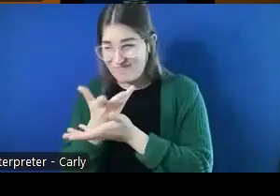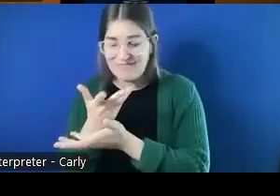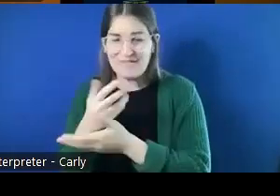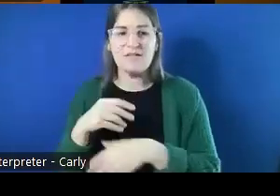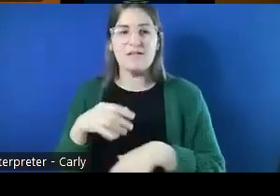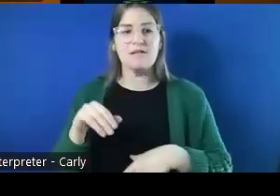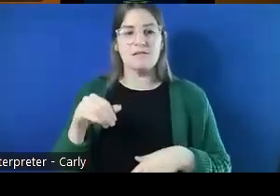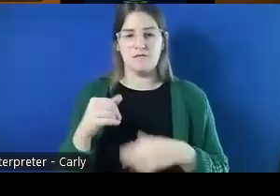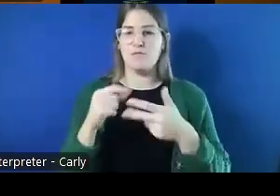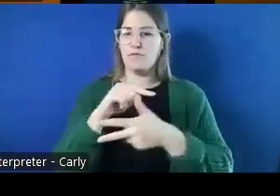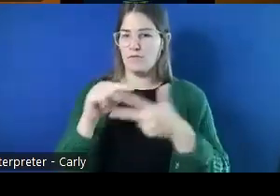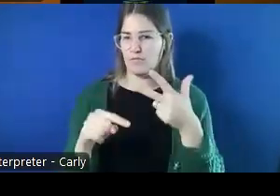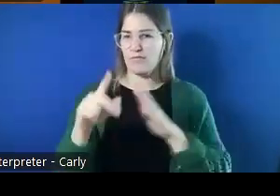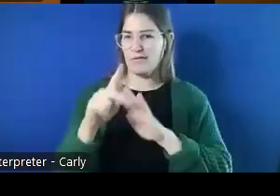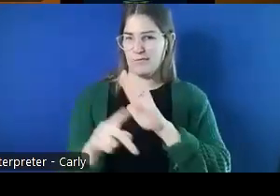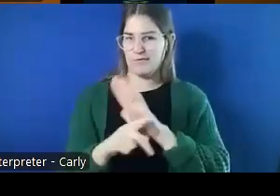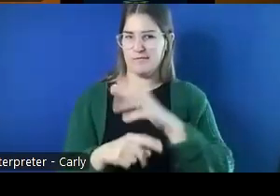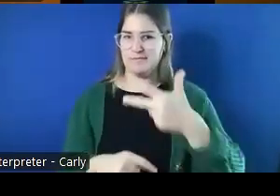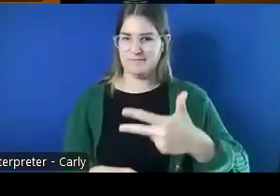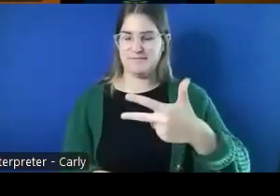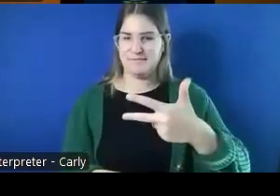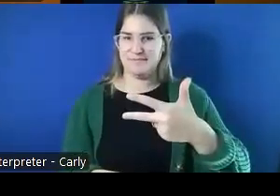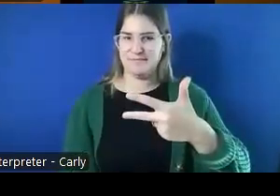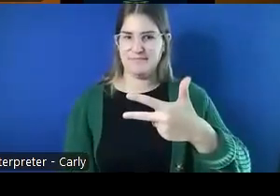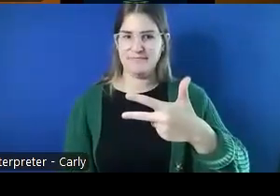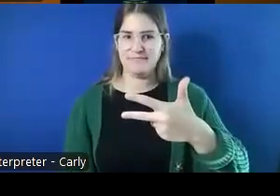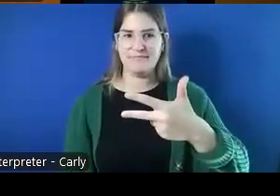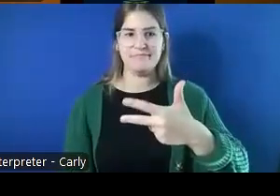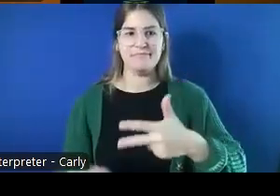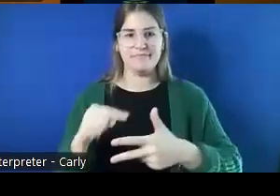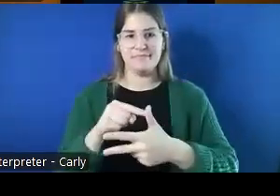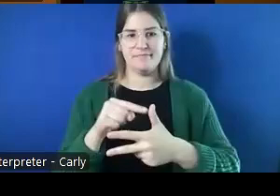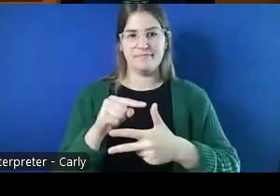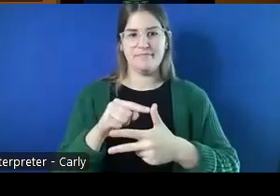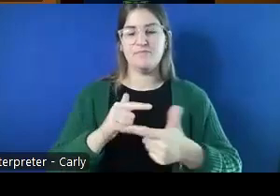principles guided the adaptation process I took the first being reciprocal self-disclosure which